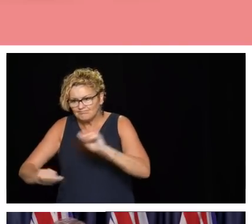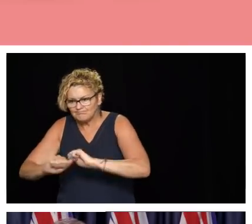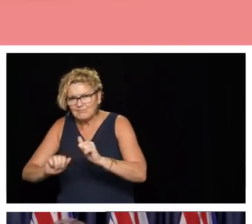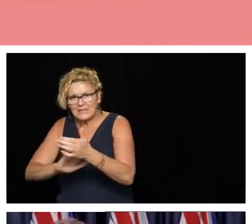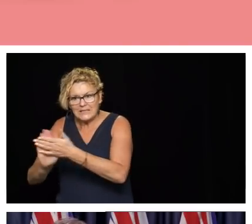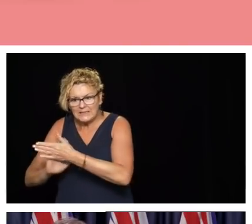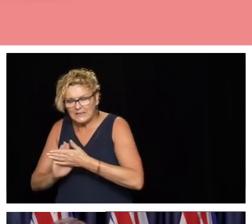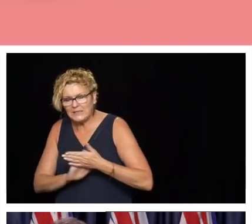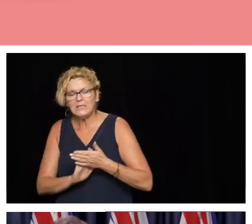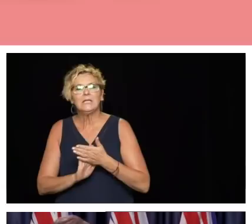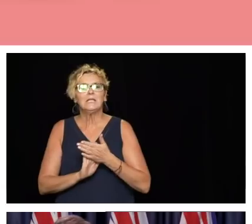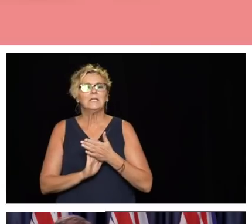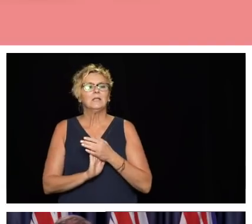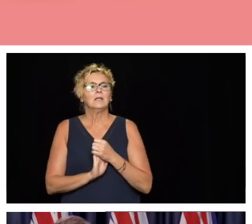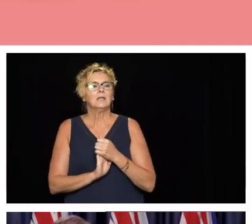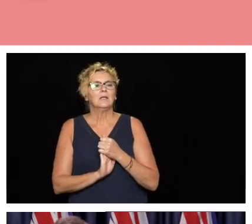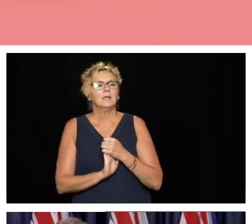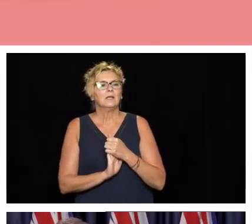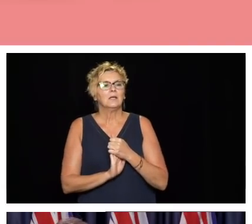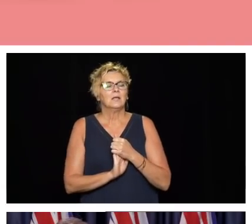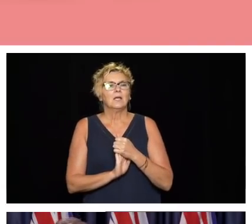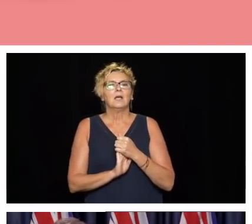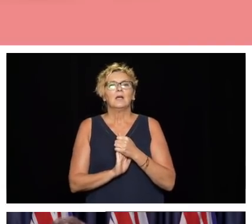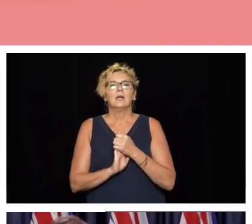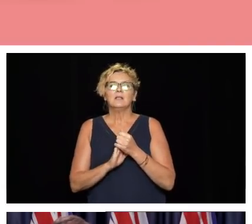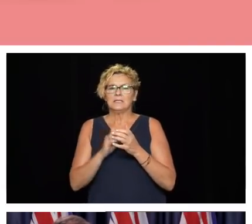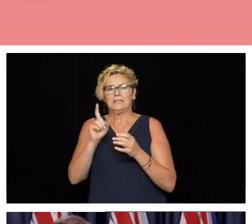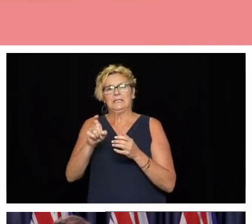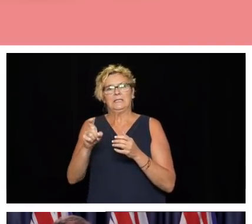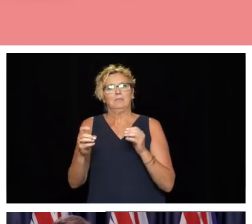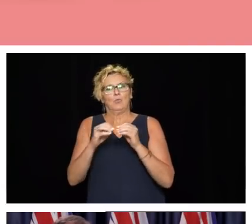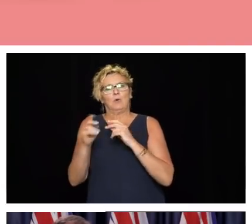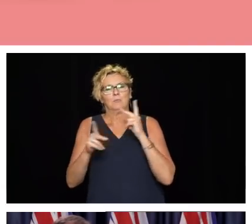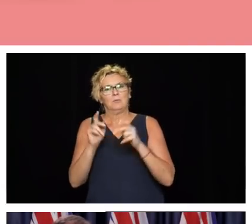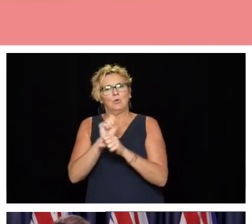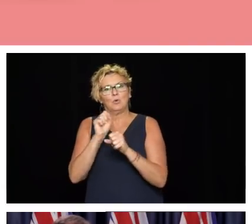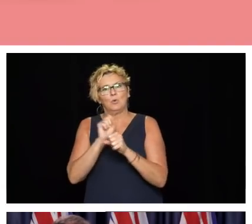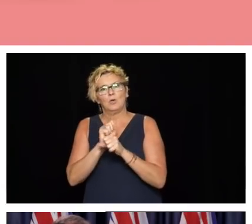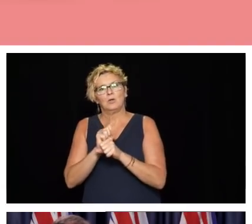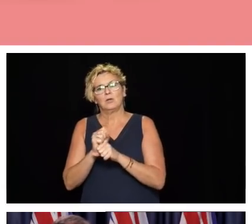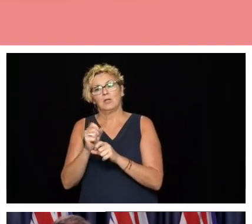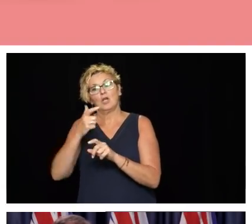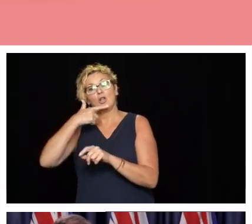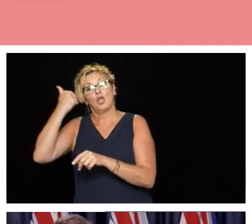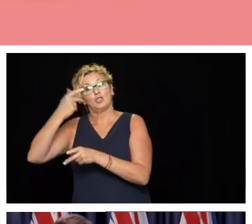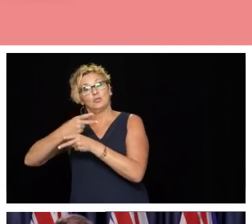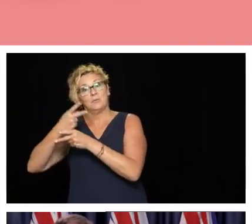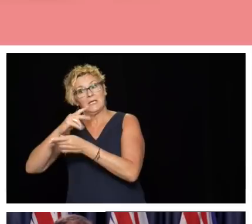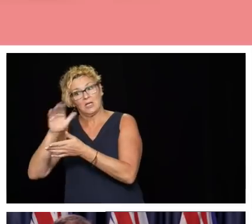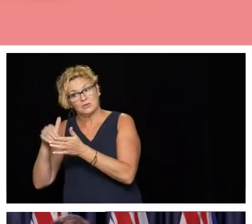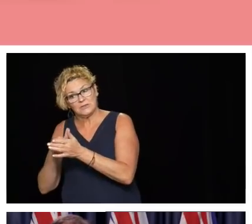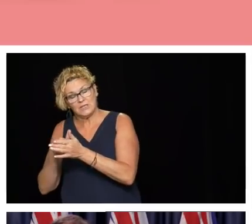long-term care sectors up to 5000 new staff in the additional capacity, the spring this brings us up to a total